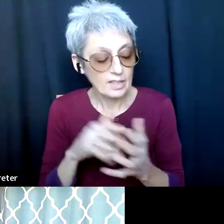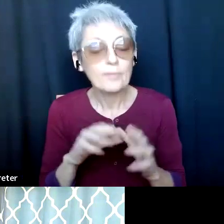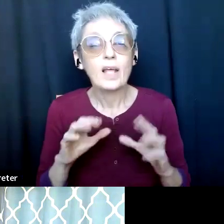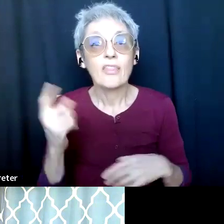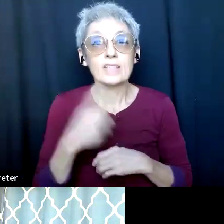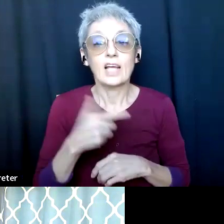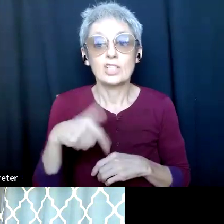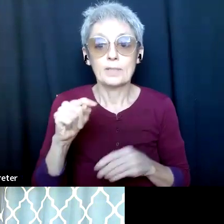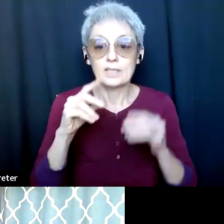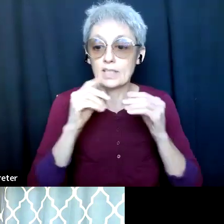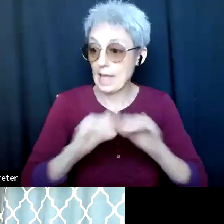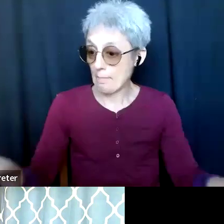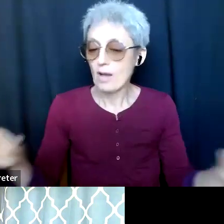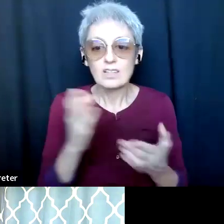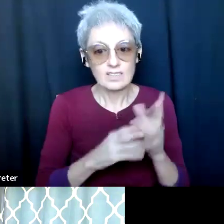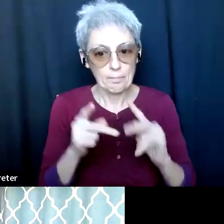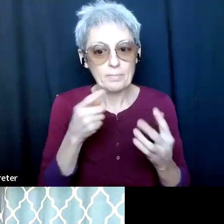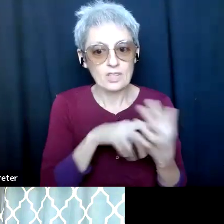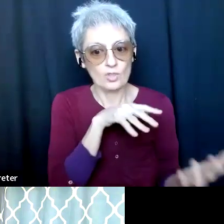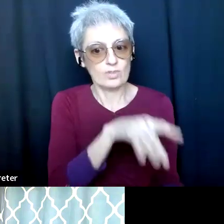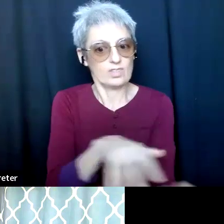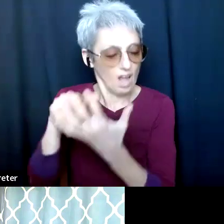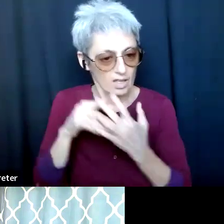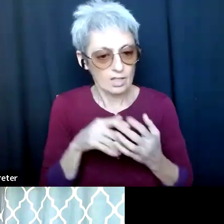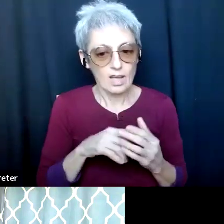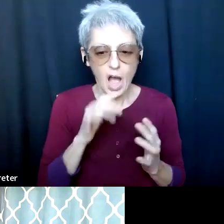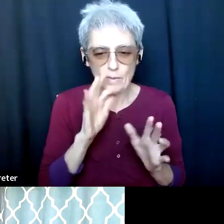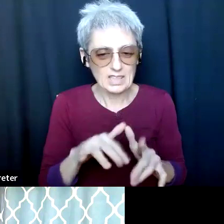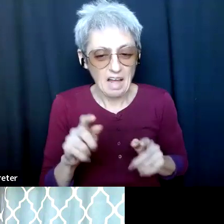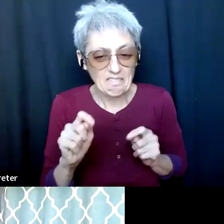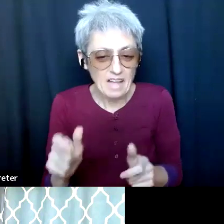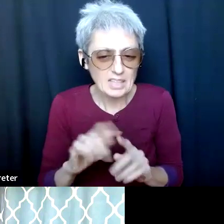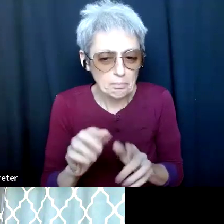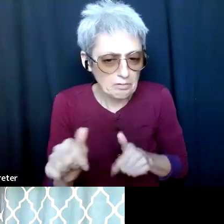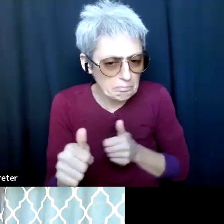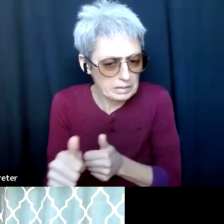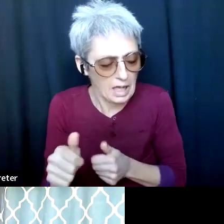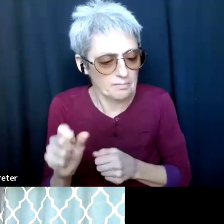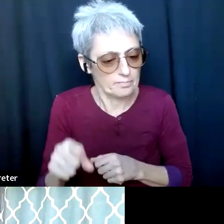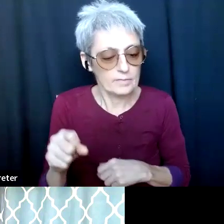We have our patients and they, for example, get a cochlear implant or a hearing aid